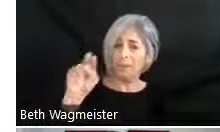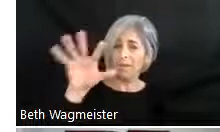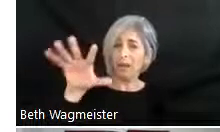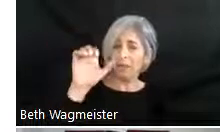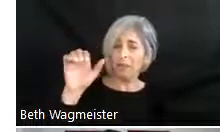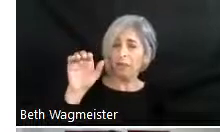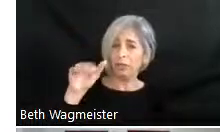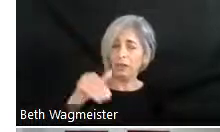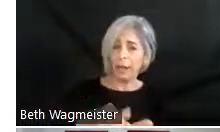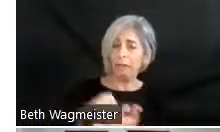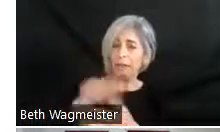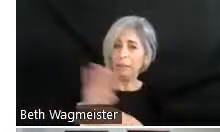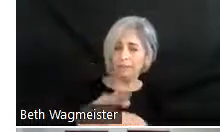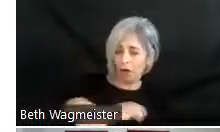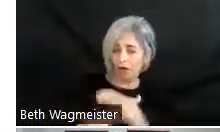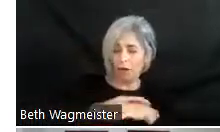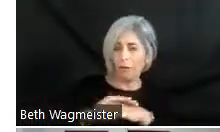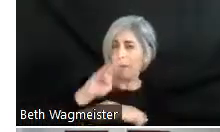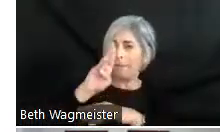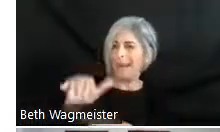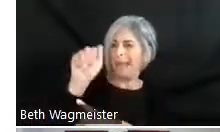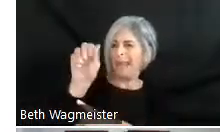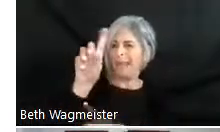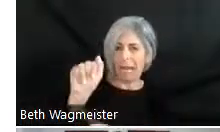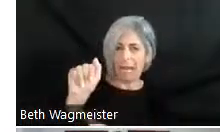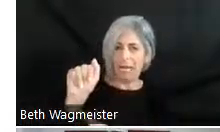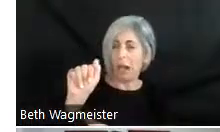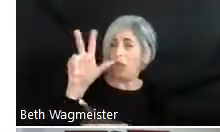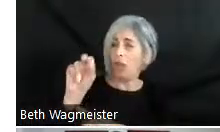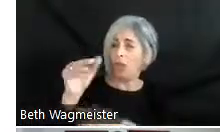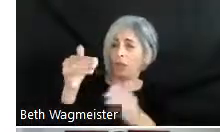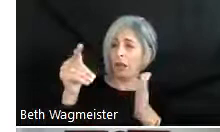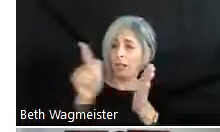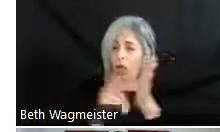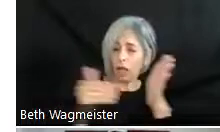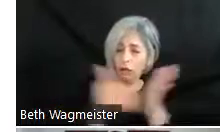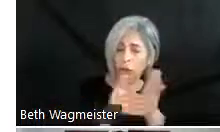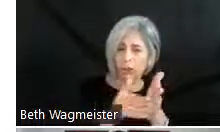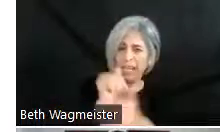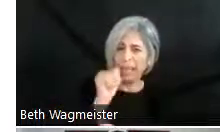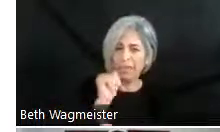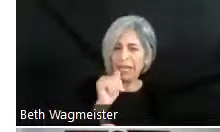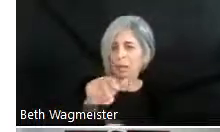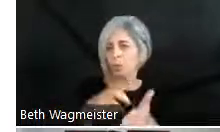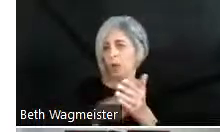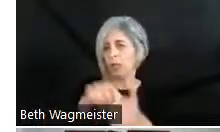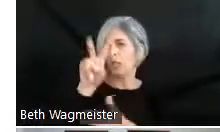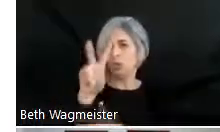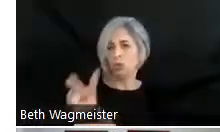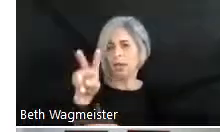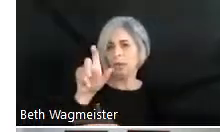businesses are covered by the ADA. At 30 lawsuits a day, it would take about 2,968 years to